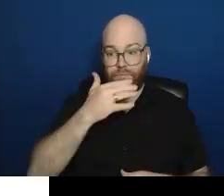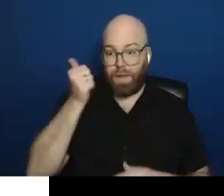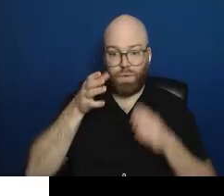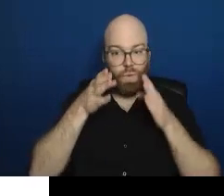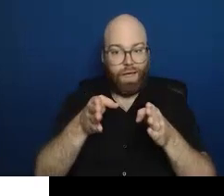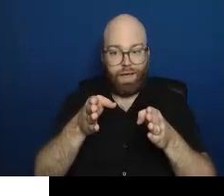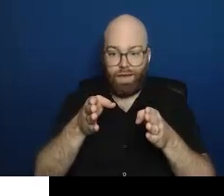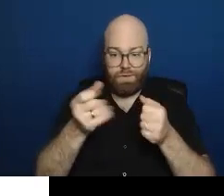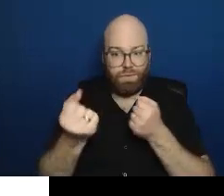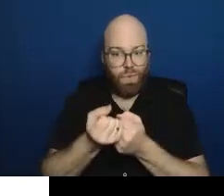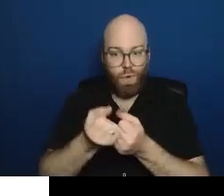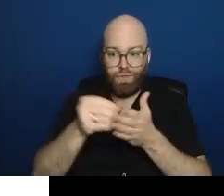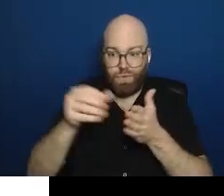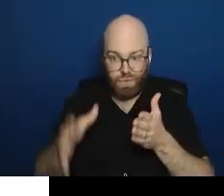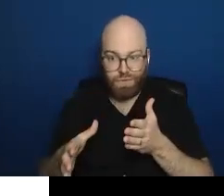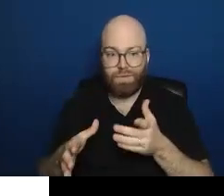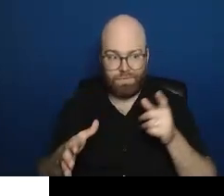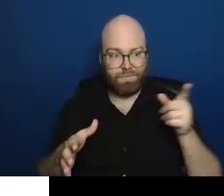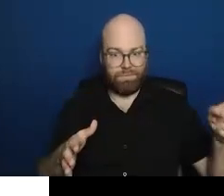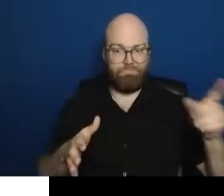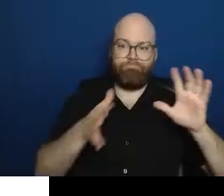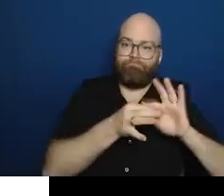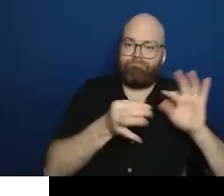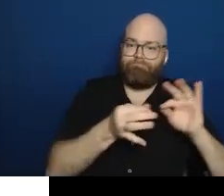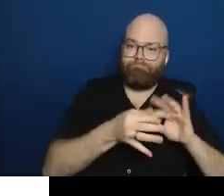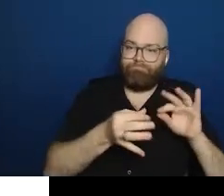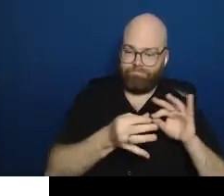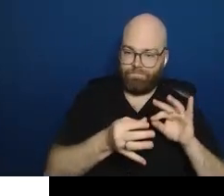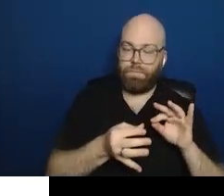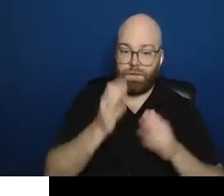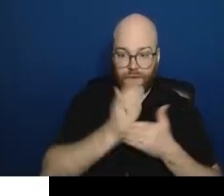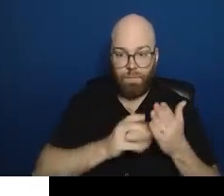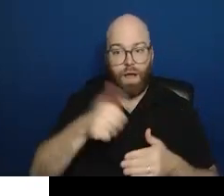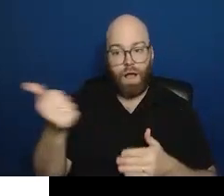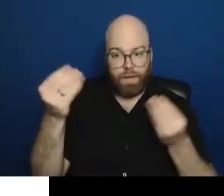I've seen it from other campuses. The presidents have already made, vocal statement saying